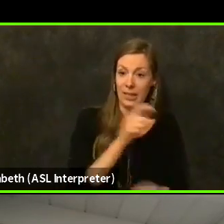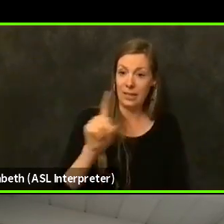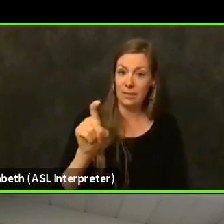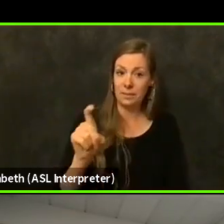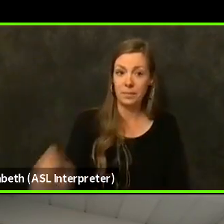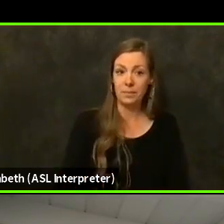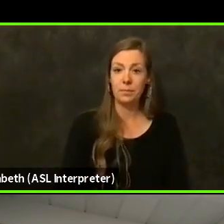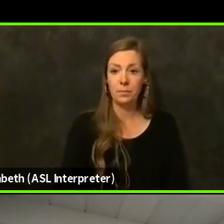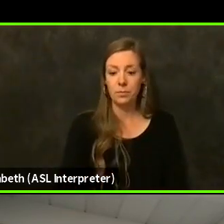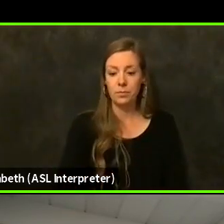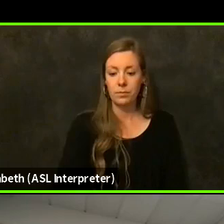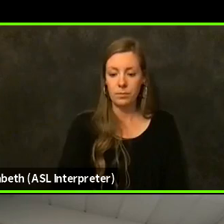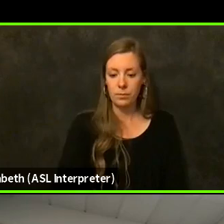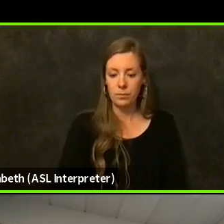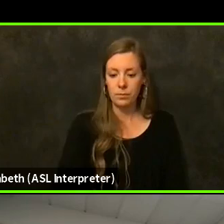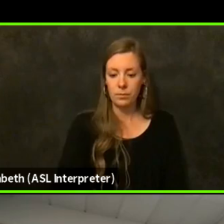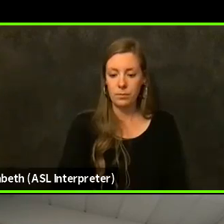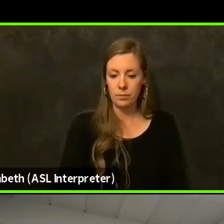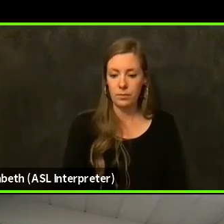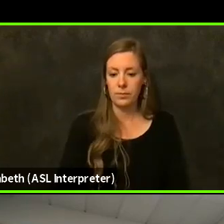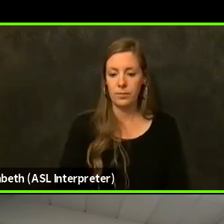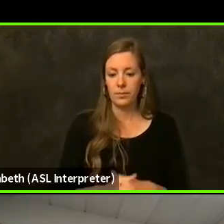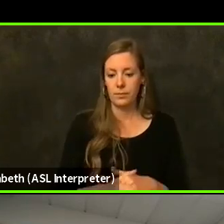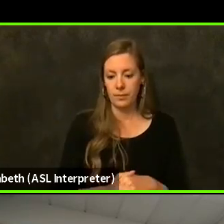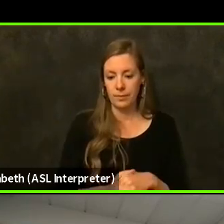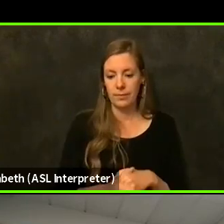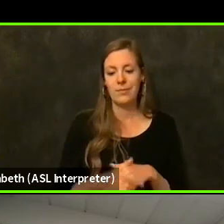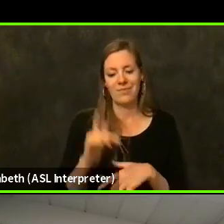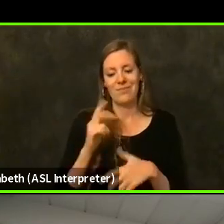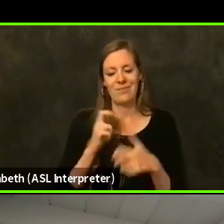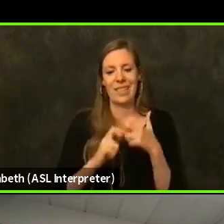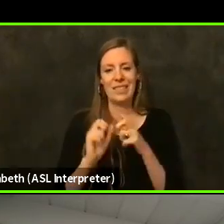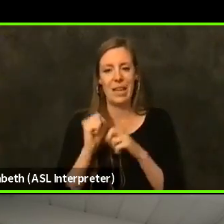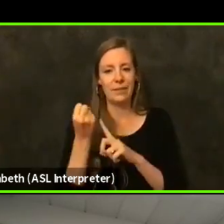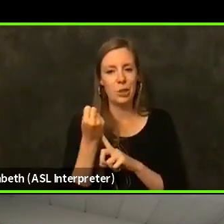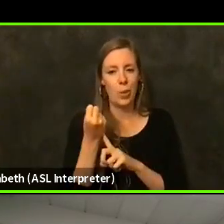Yeah, this this is a tough situation because even though we are now at that